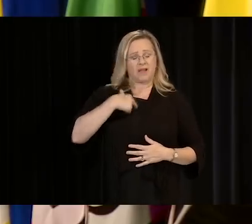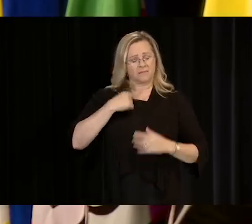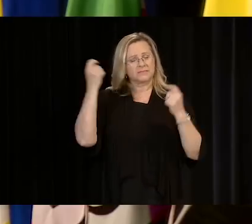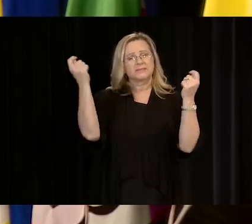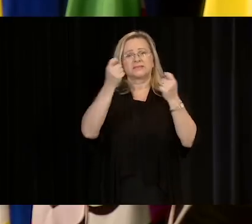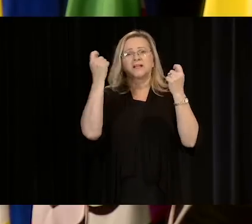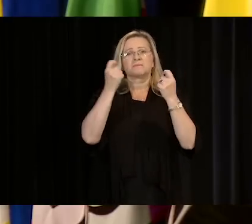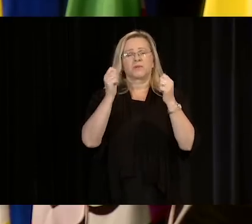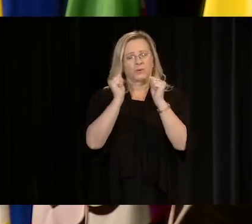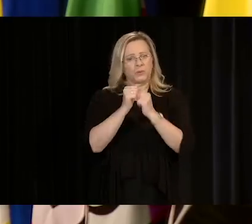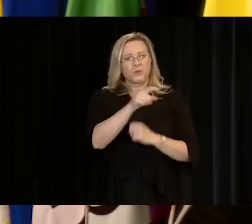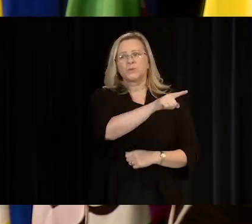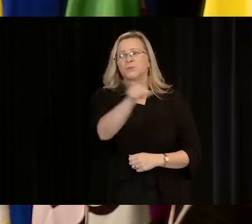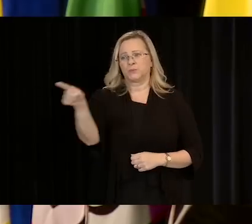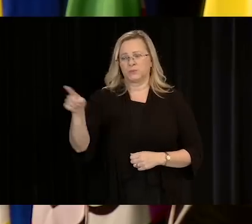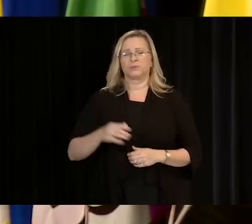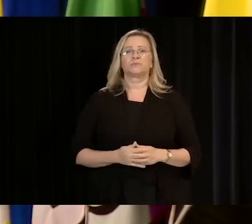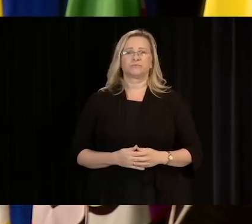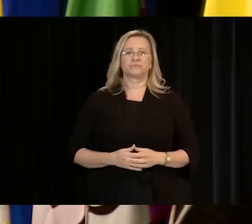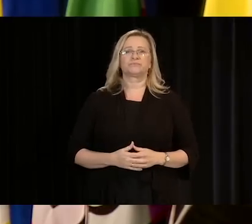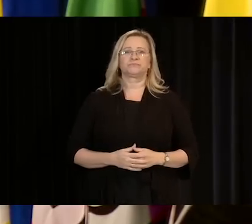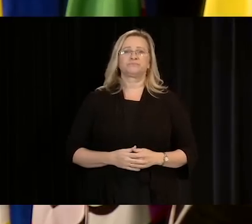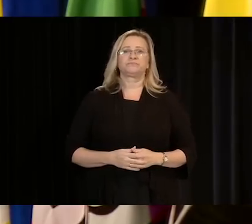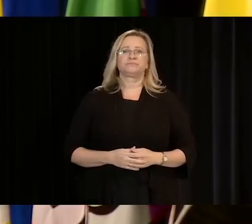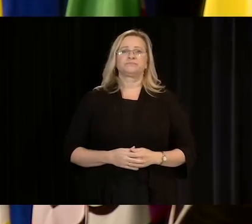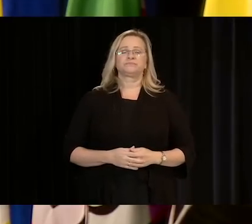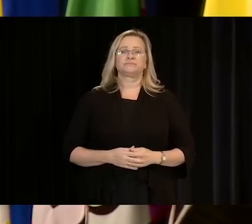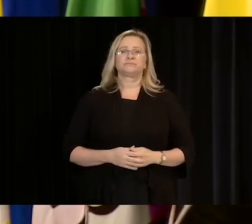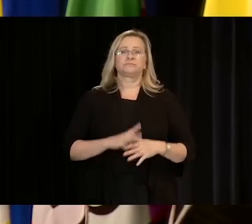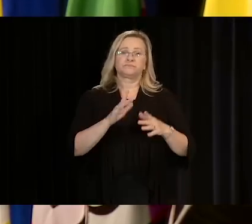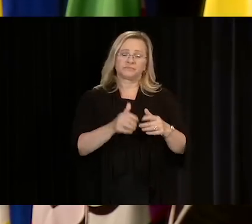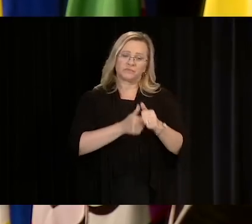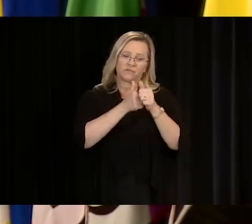ON BEHALF OF THE RICHLAND COLLEGE FACULTY AND STAFF,